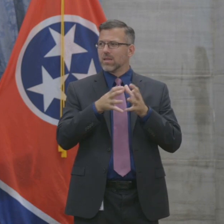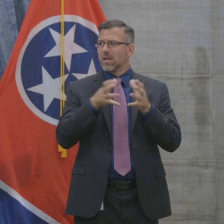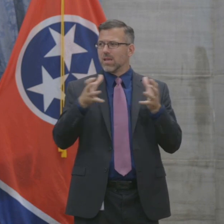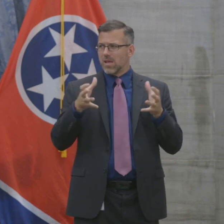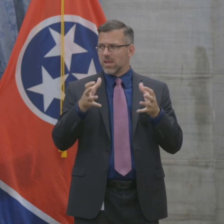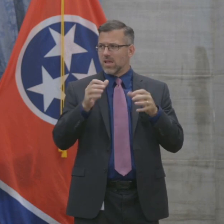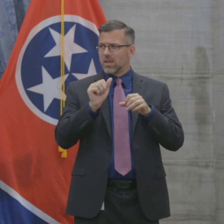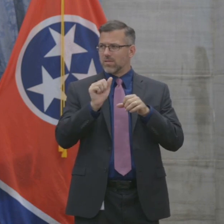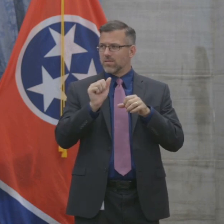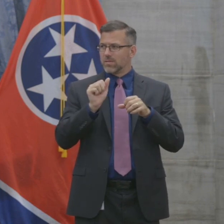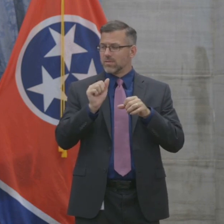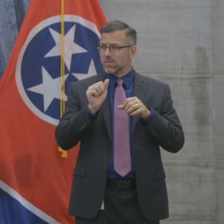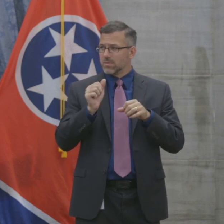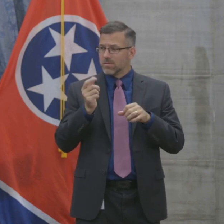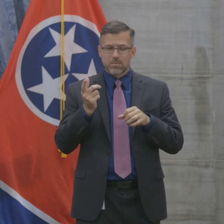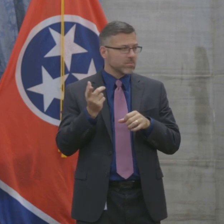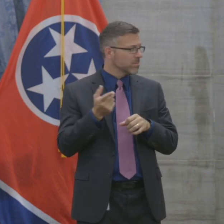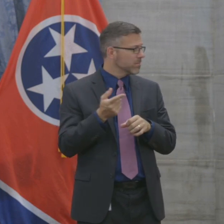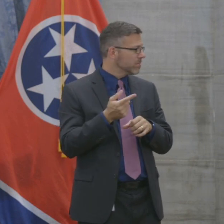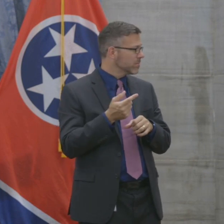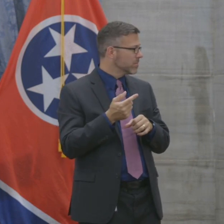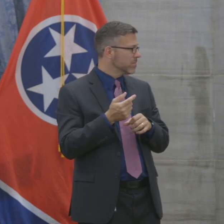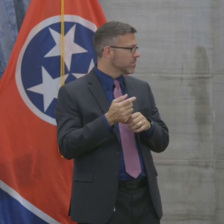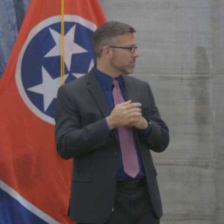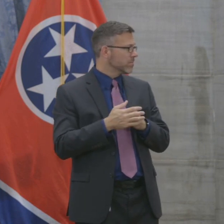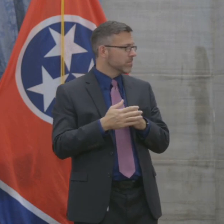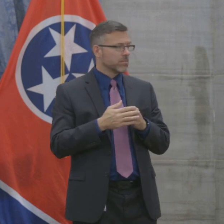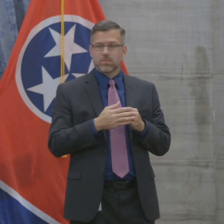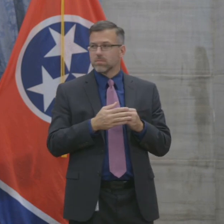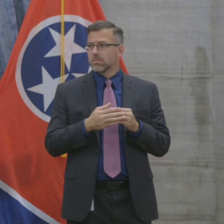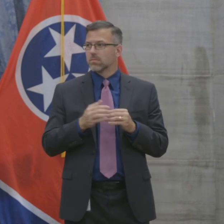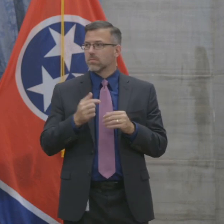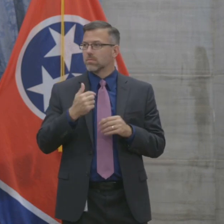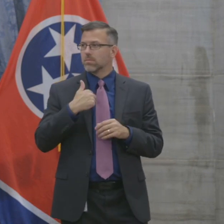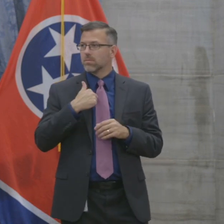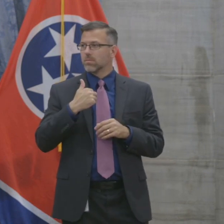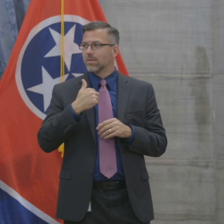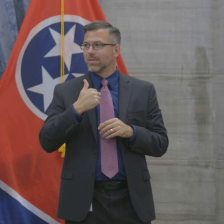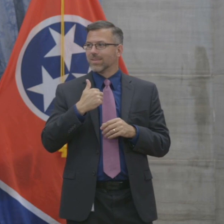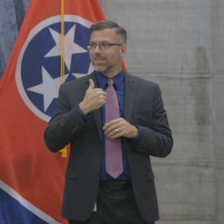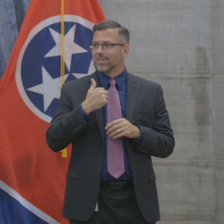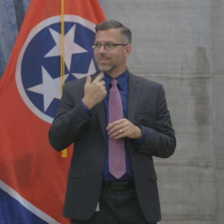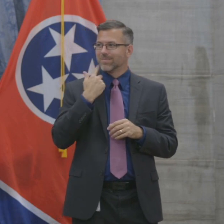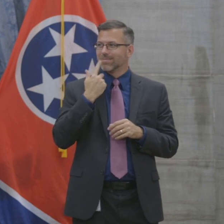doing all that they can to get that money to families who already qualify? GOV. LEE: Yeah, we've -- as you